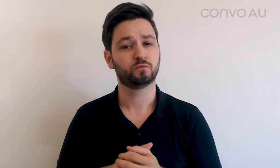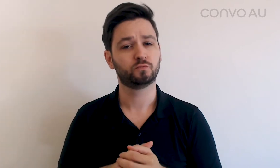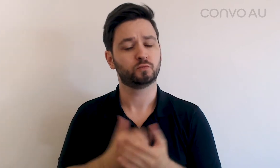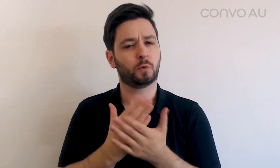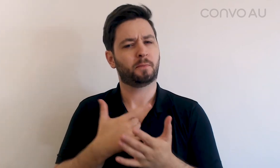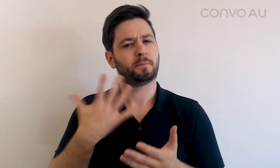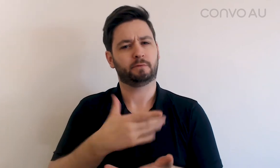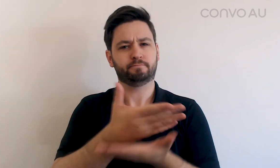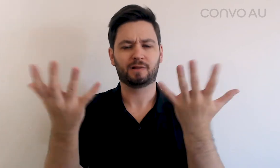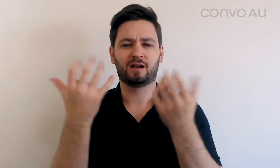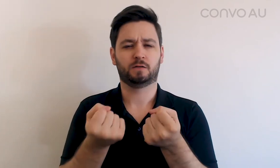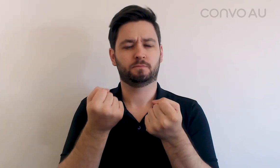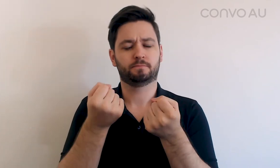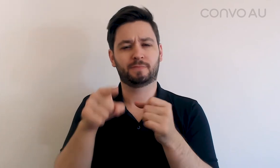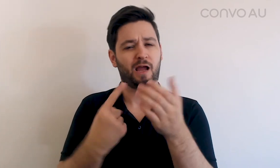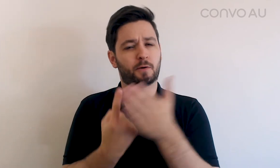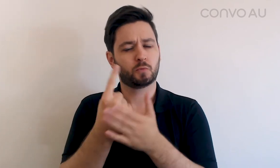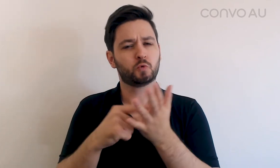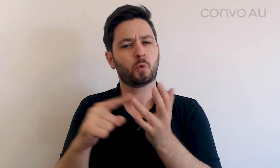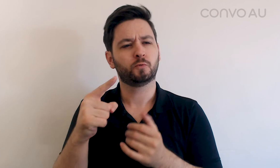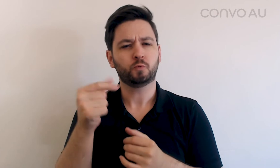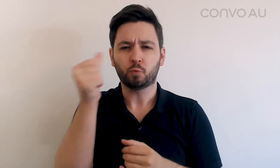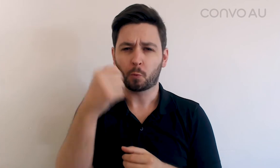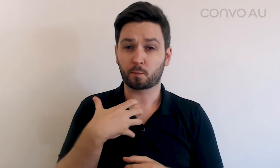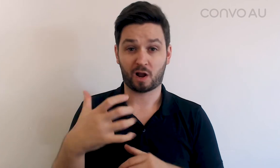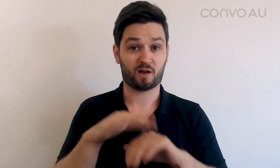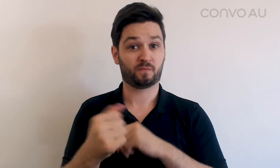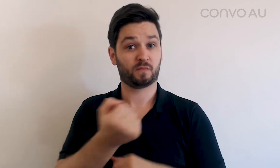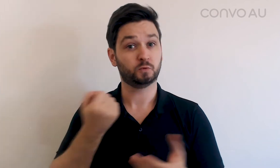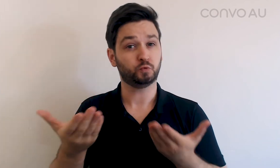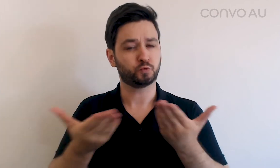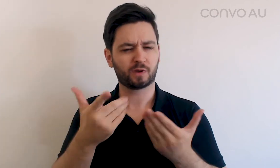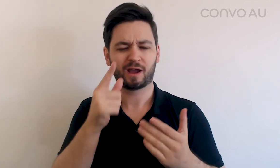We want to give all of you the opportunity to understand our service better